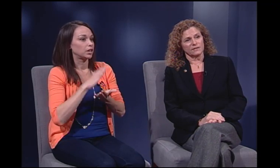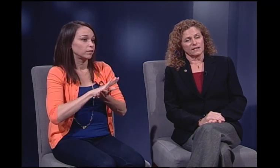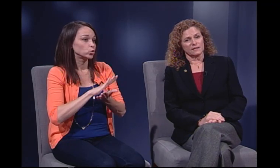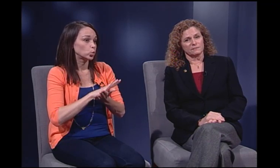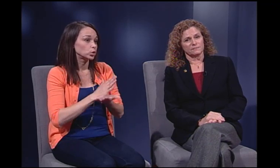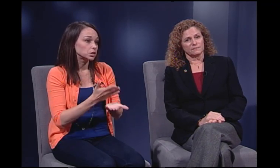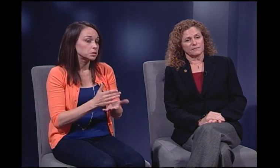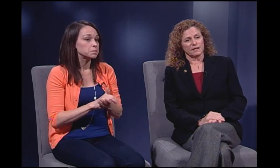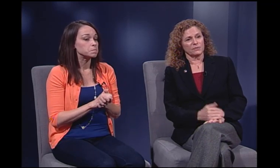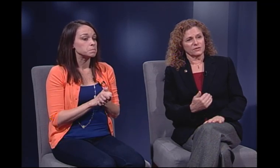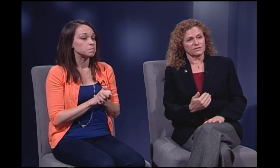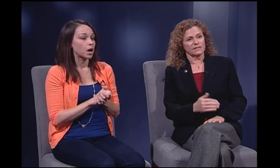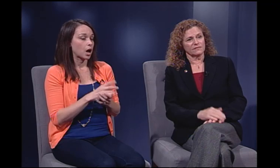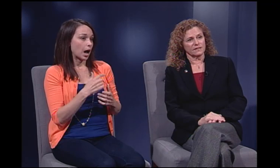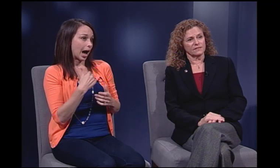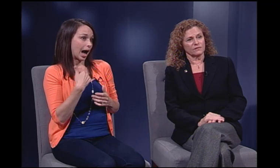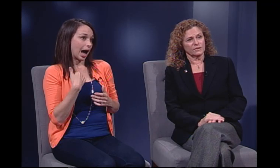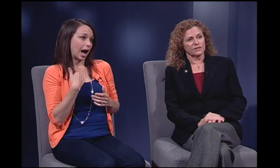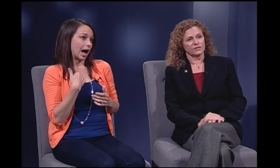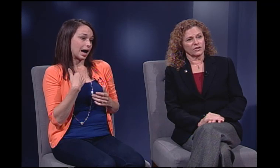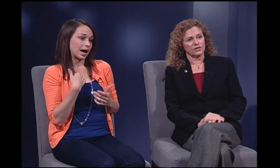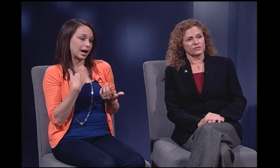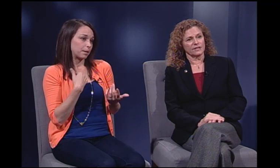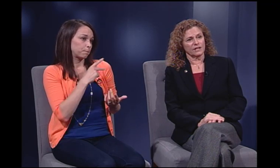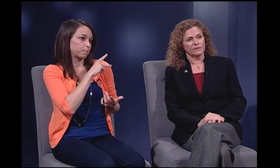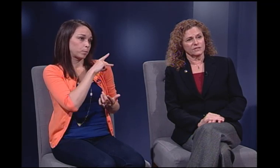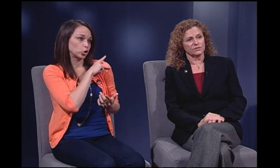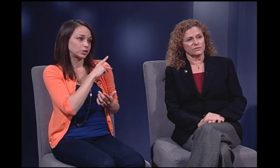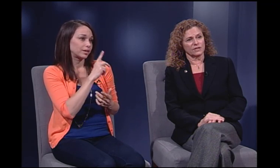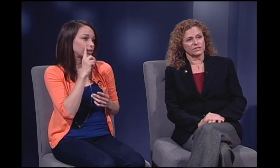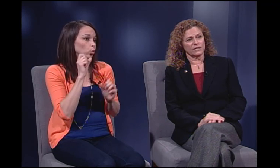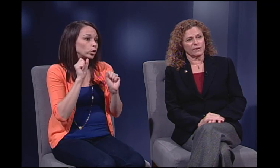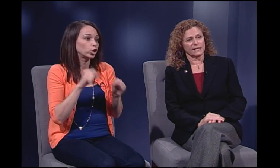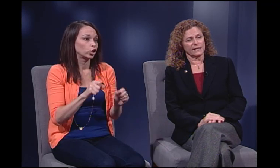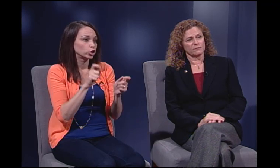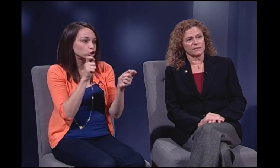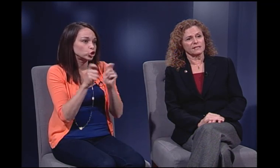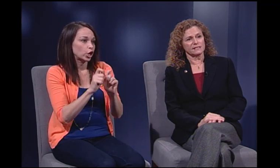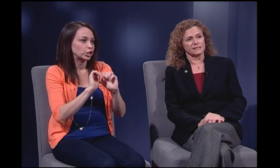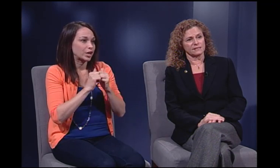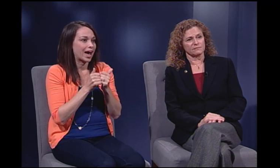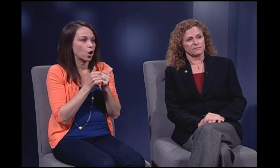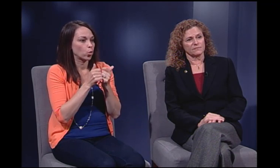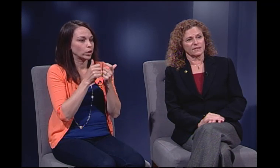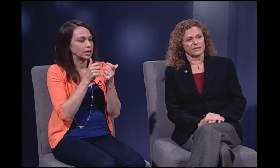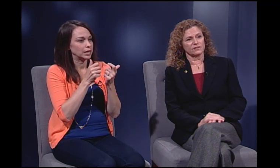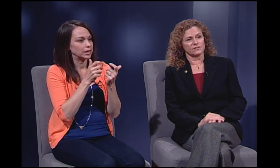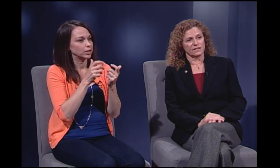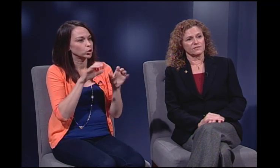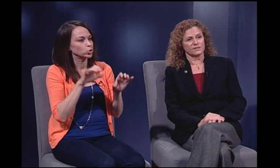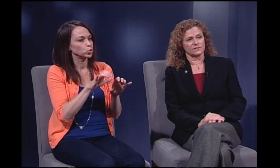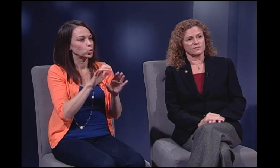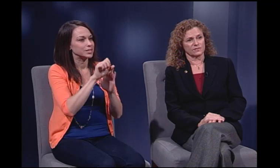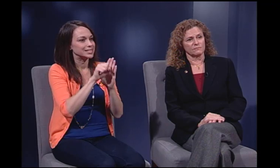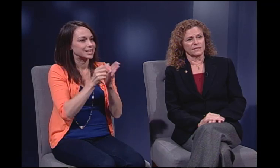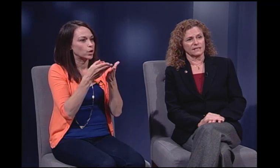I personally think that we could alter how we do our statewide accountability system that could save us some money.